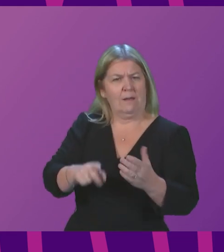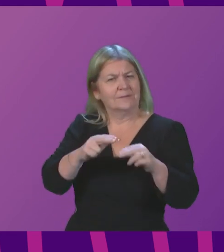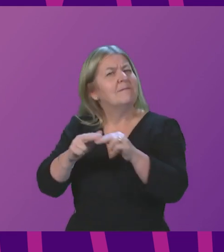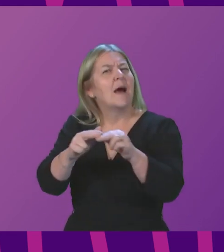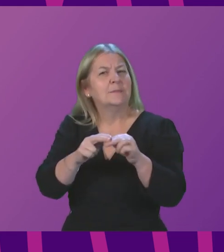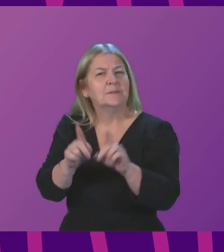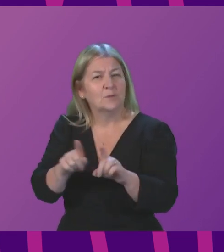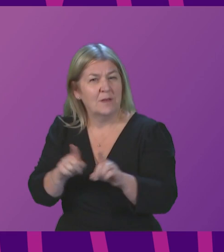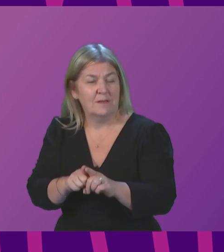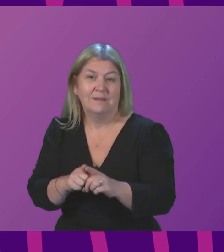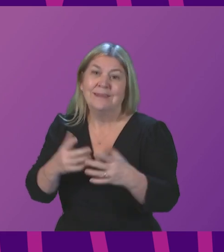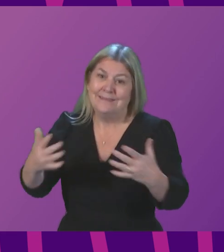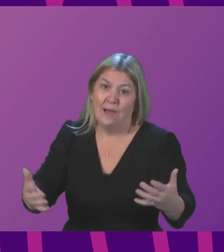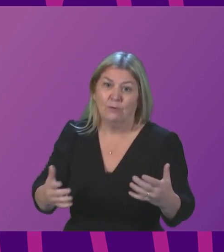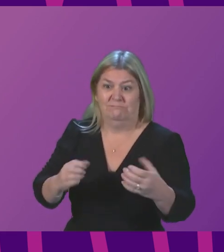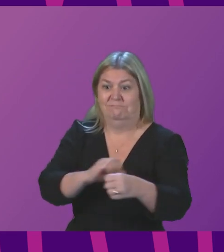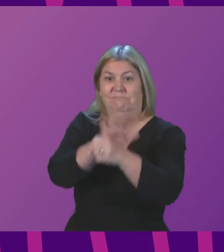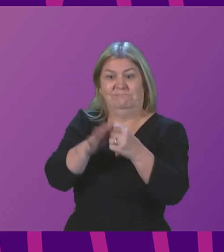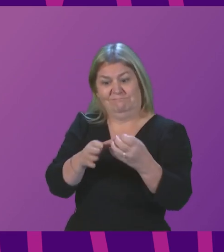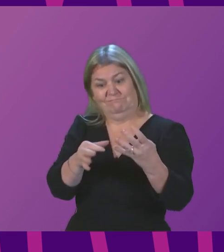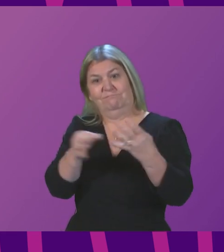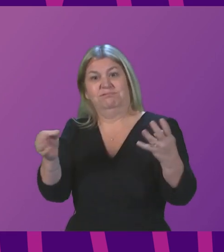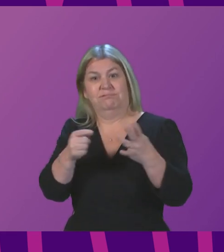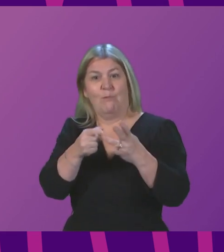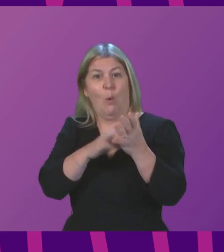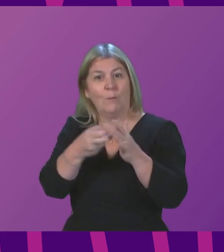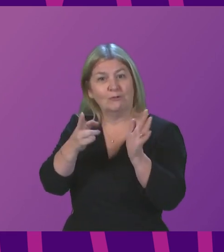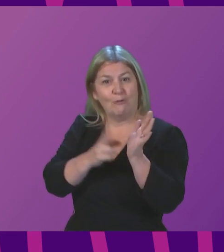In the omicron variant, we face a serious challenge right now. I will further brief